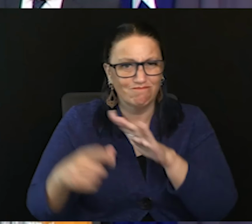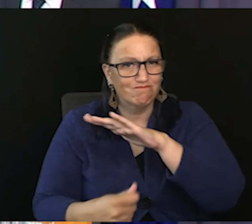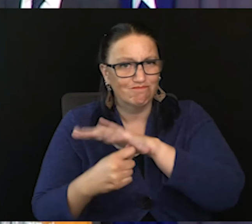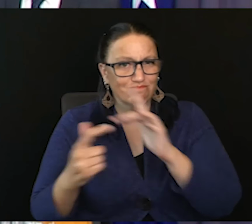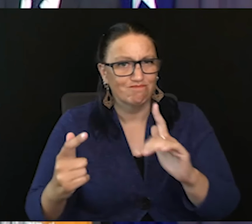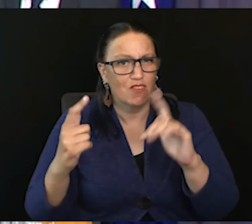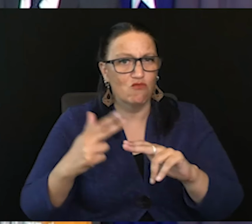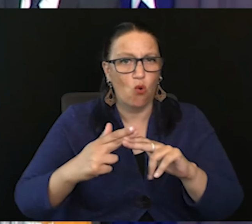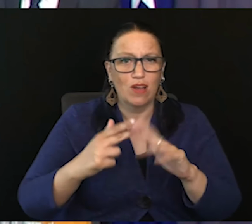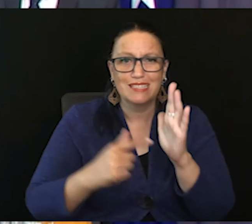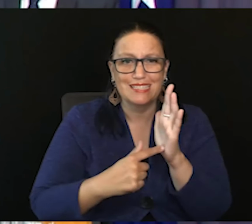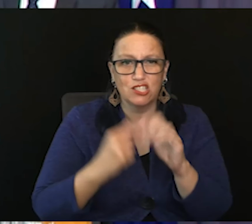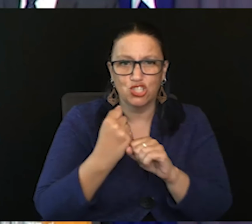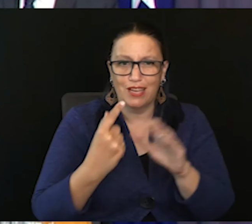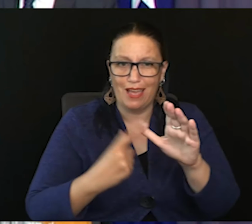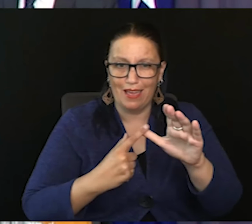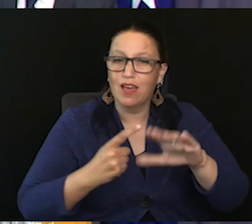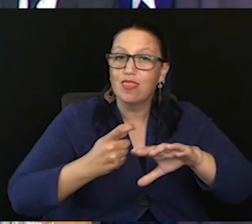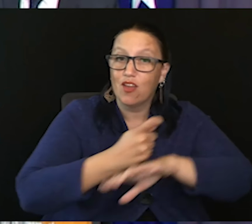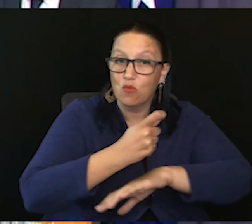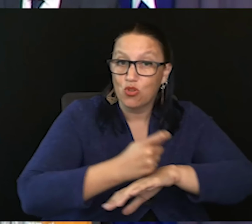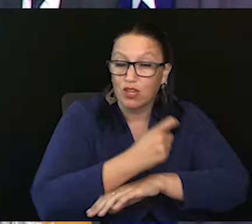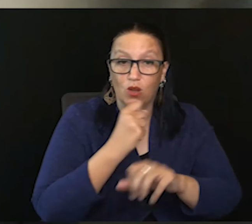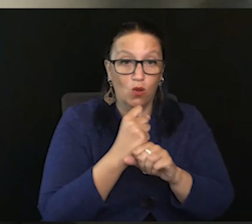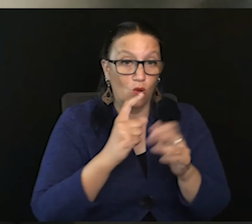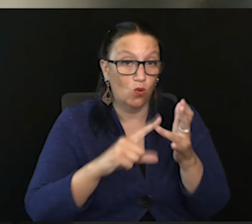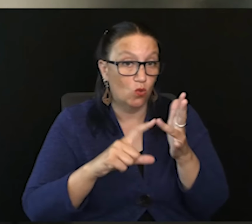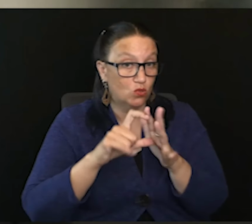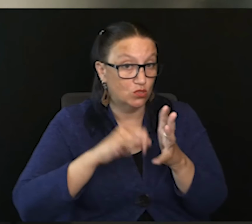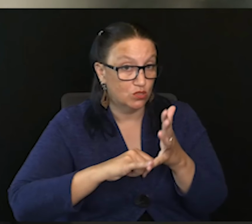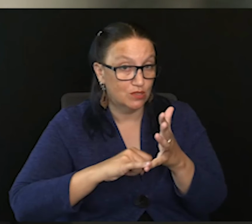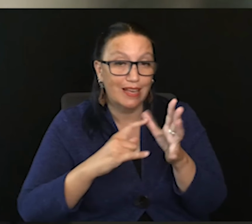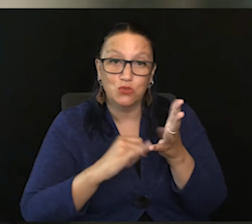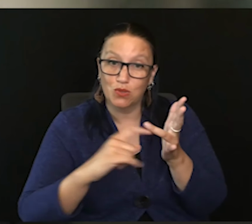and I'm pleased to be able to report today with Professor Skerritt that the TGA